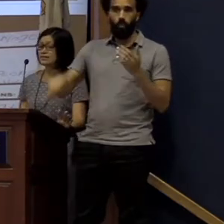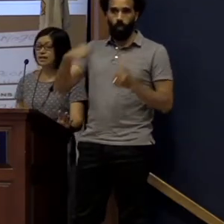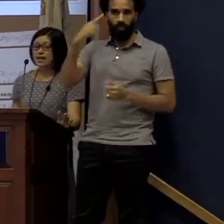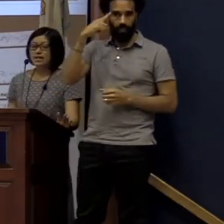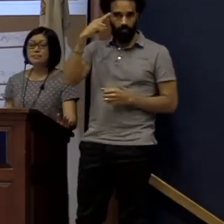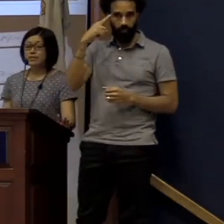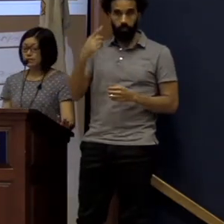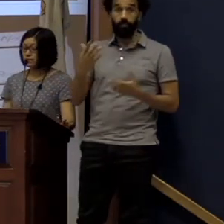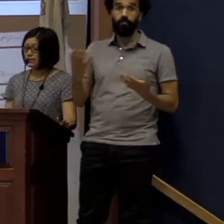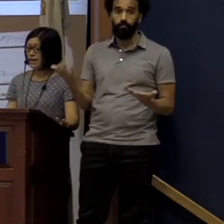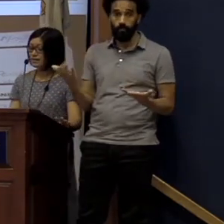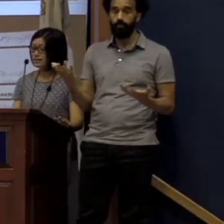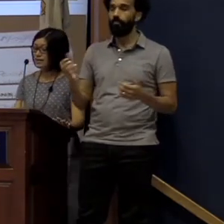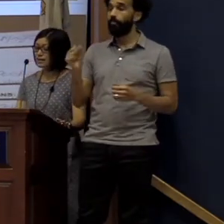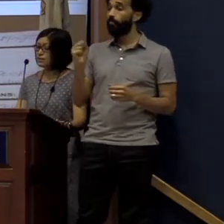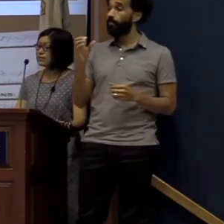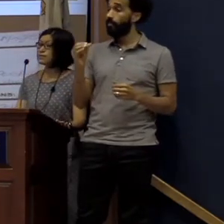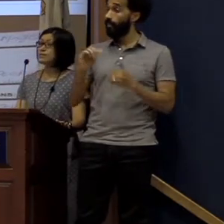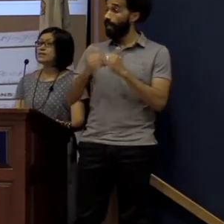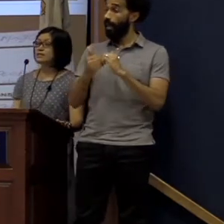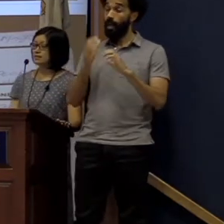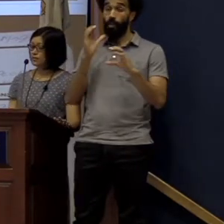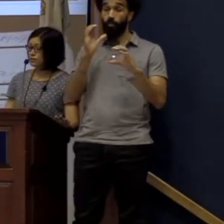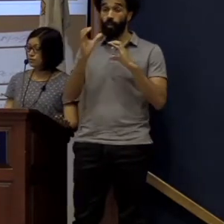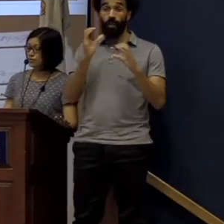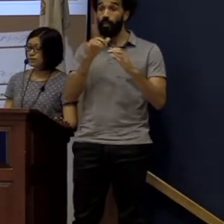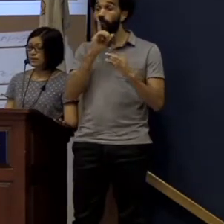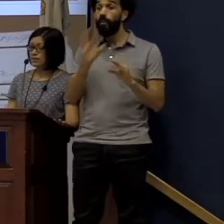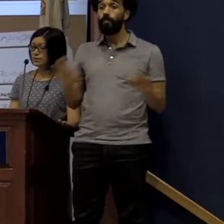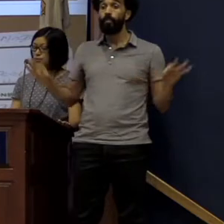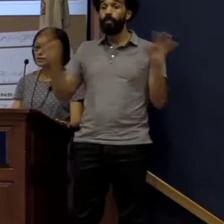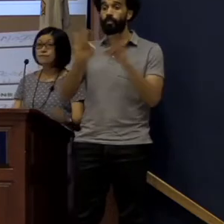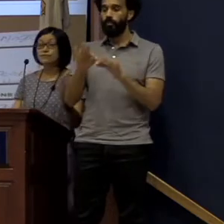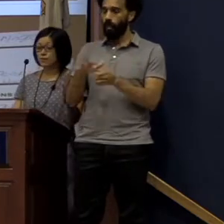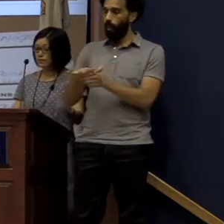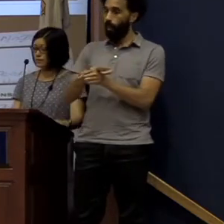The people of science are the local communities, the youth, the adult mentors ,a football star